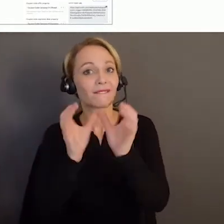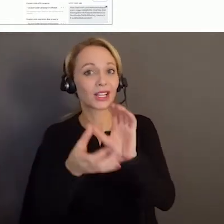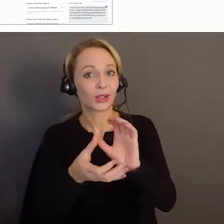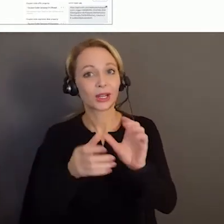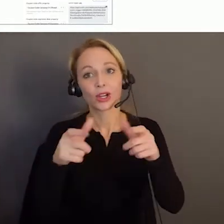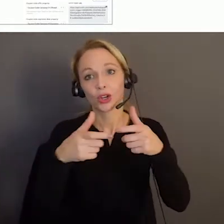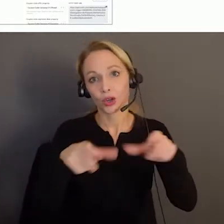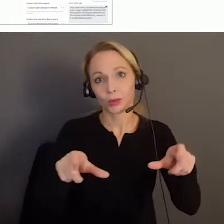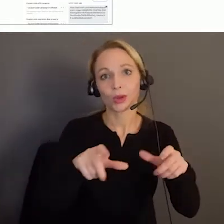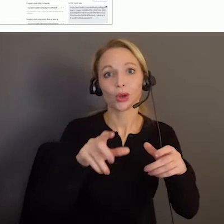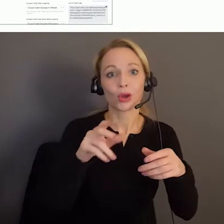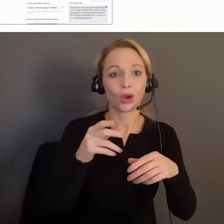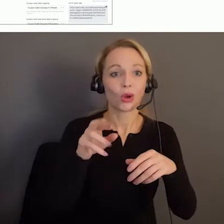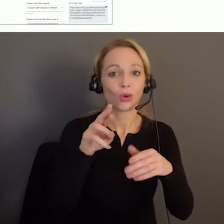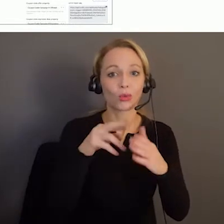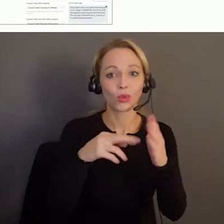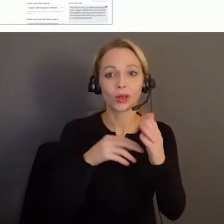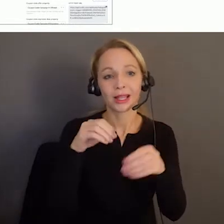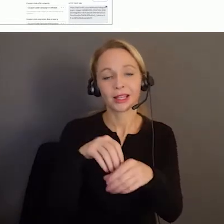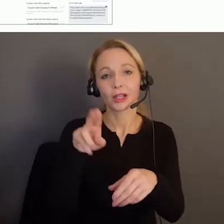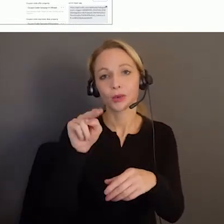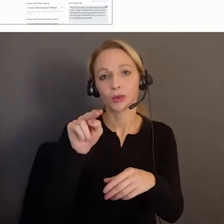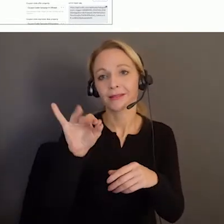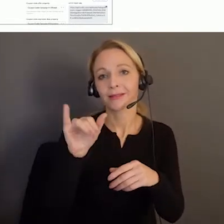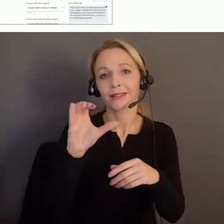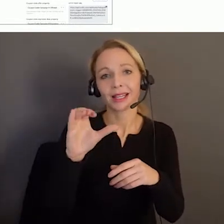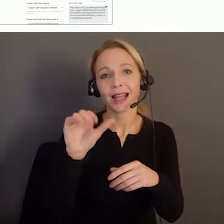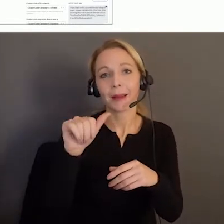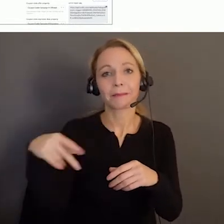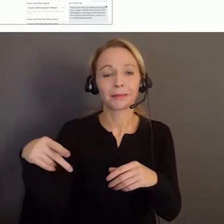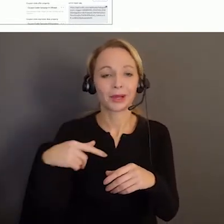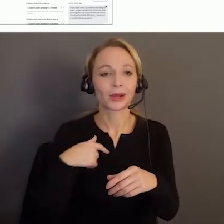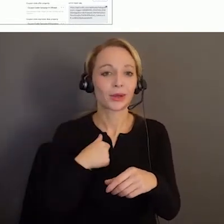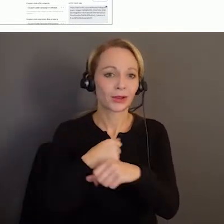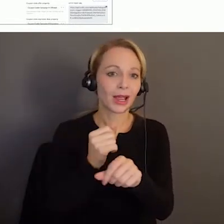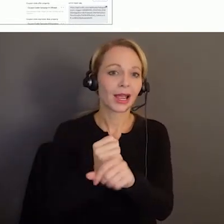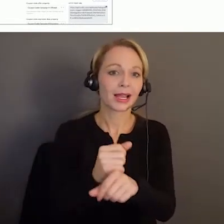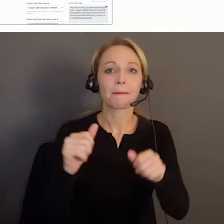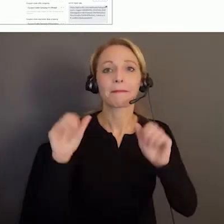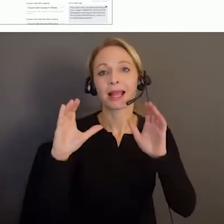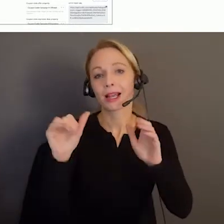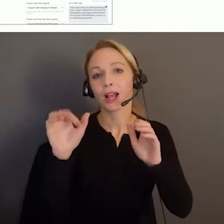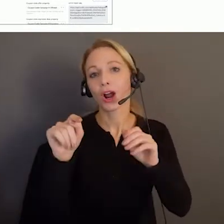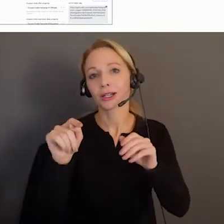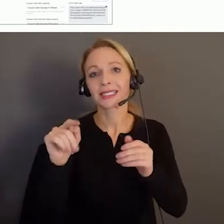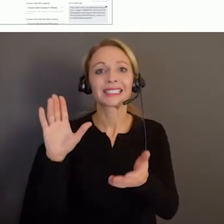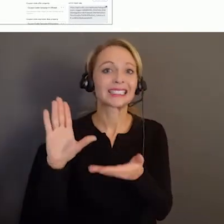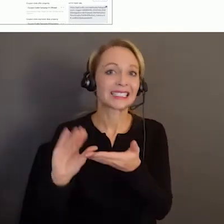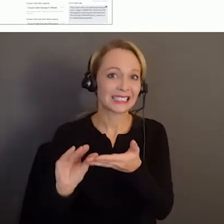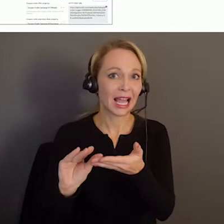HERE CREATING A COUPON RULE IN THE APP.